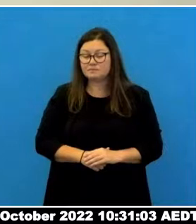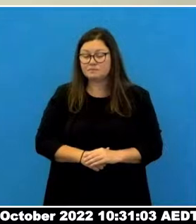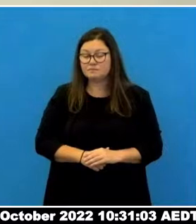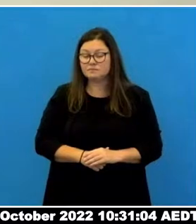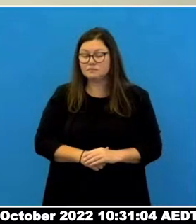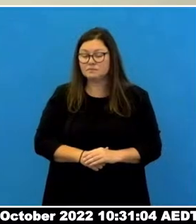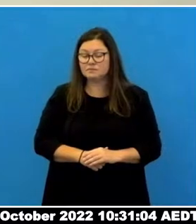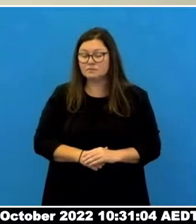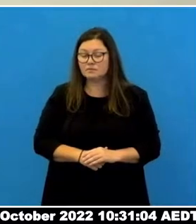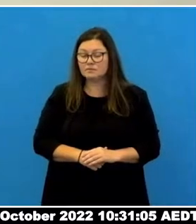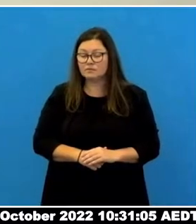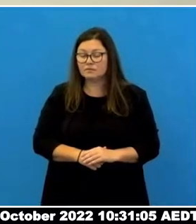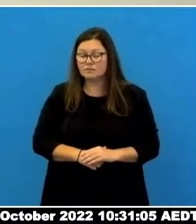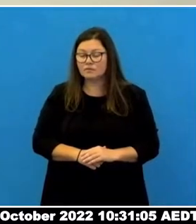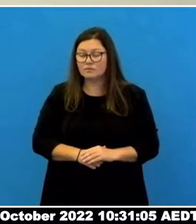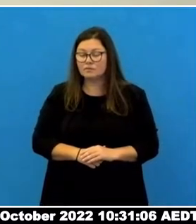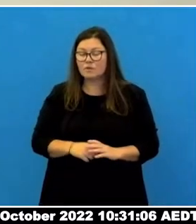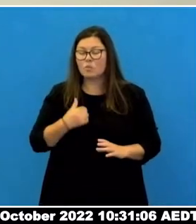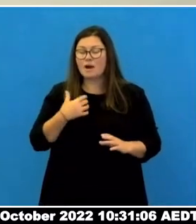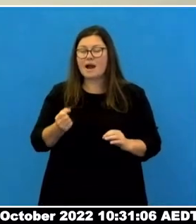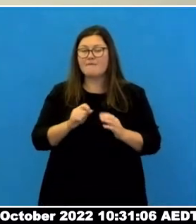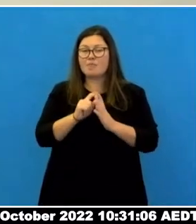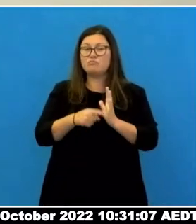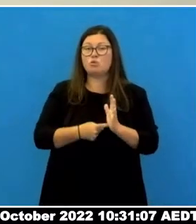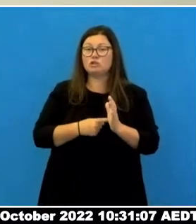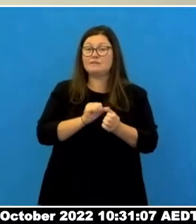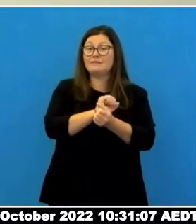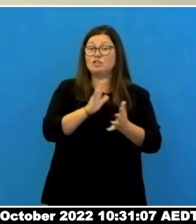through the Free and Equal Project because they are looking at